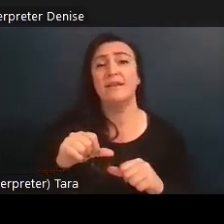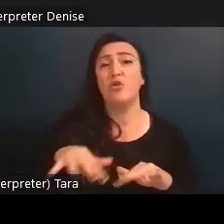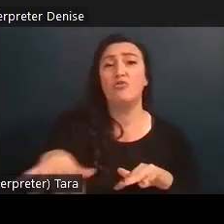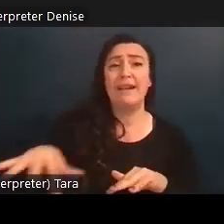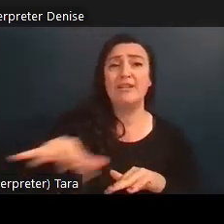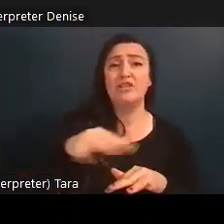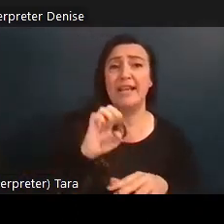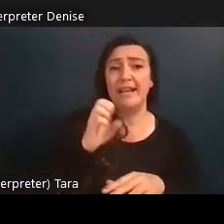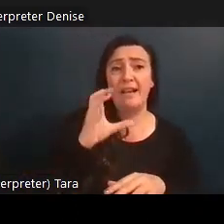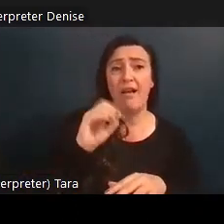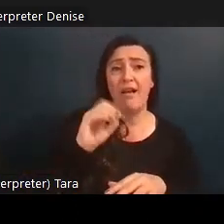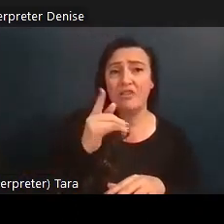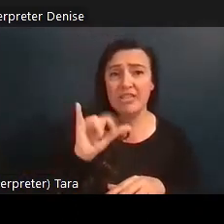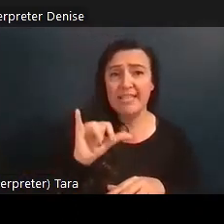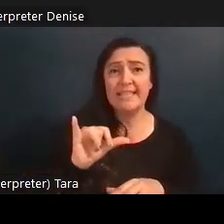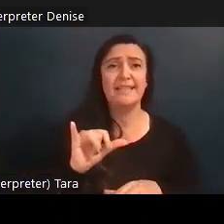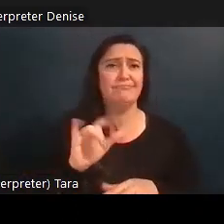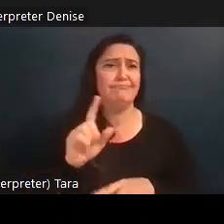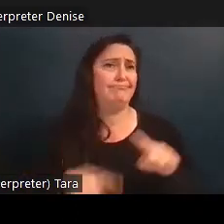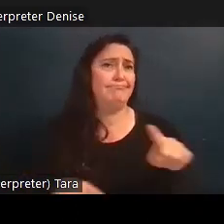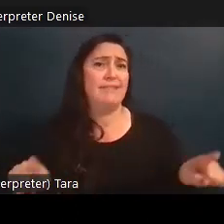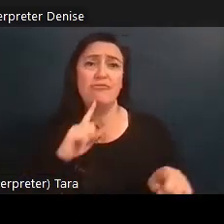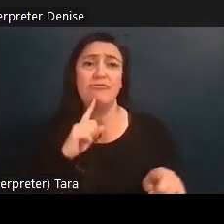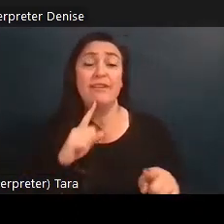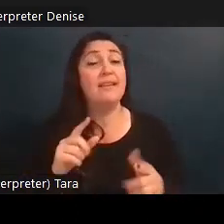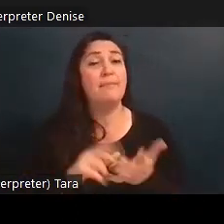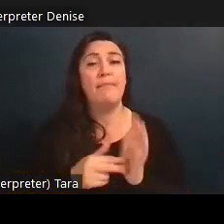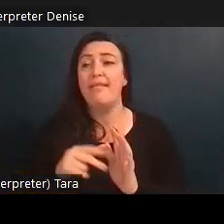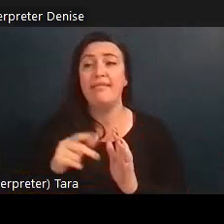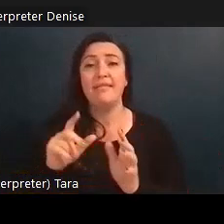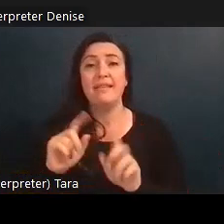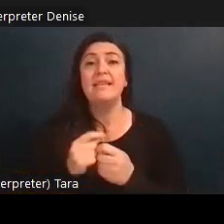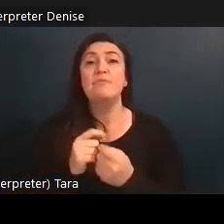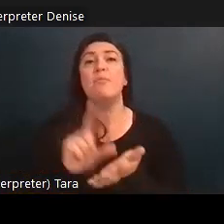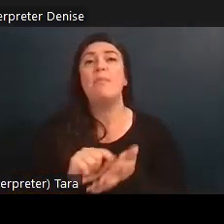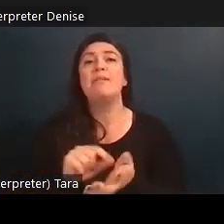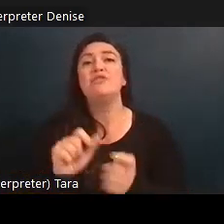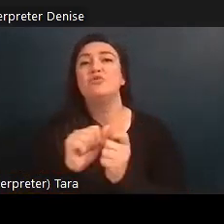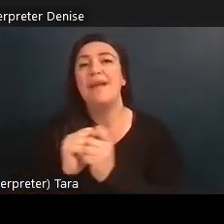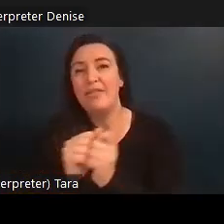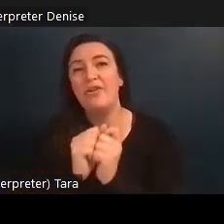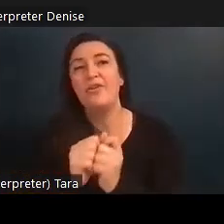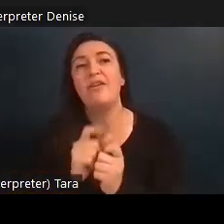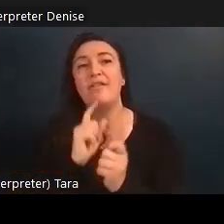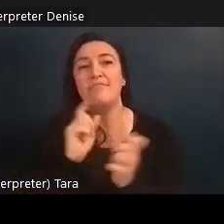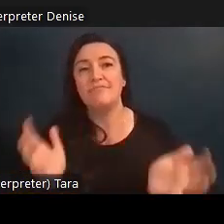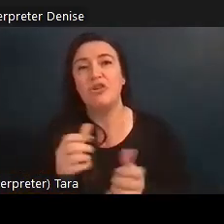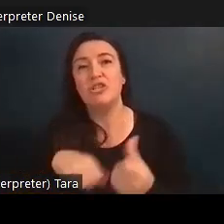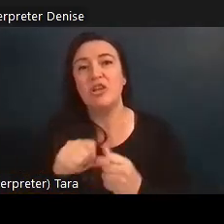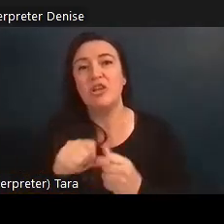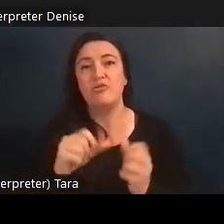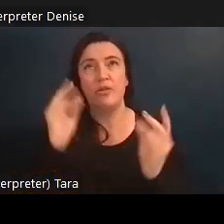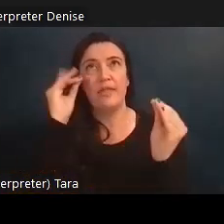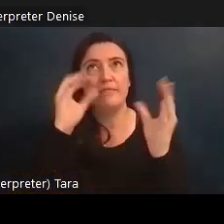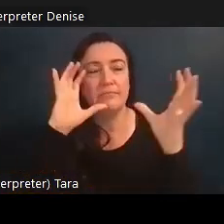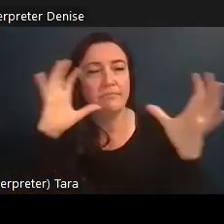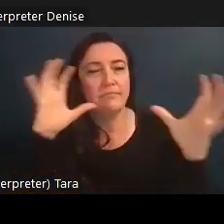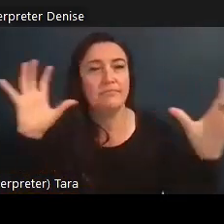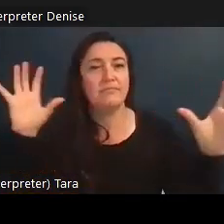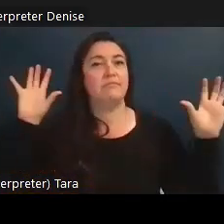And really it allowed the team to publish together and push one another towards thinking more integratively and more transdisciplinarily with those stakeholders.